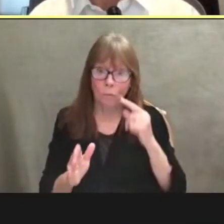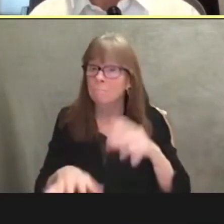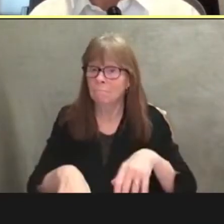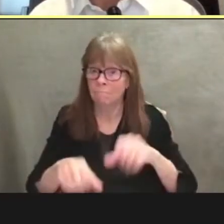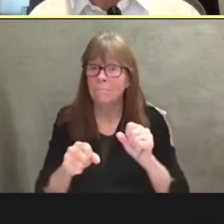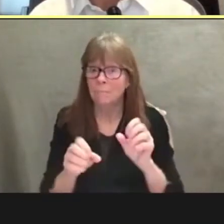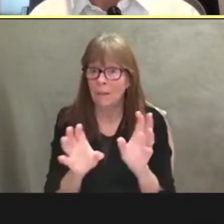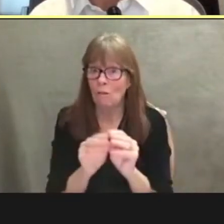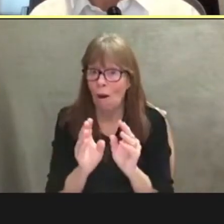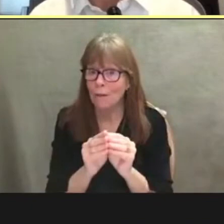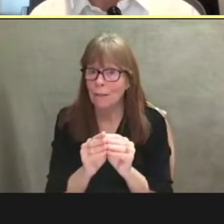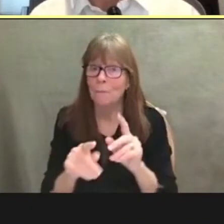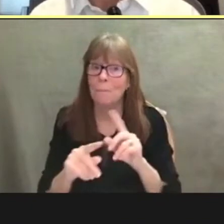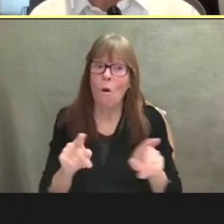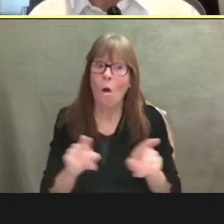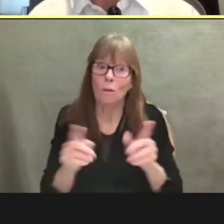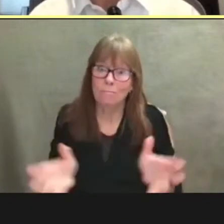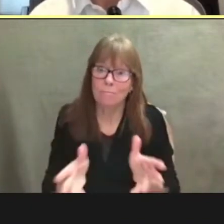but to drive our mission forward.